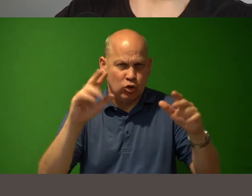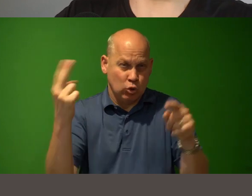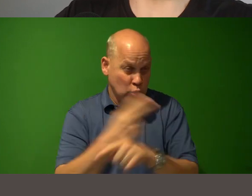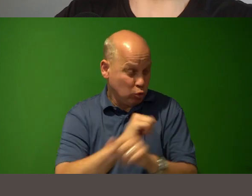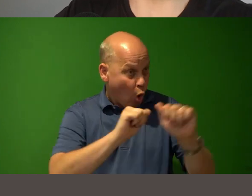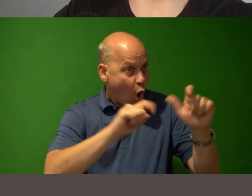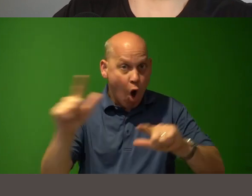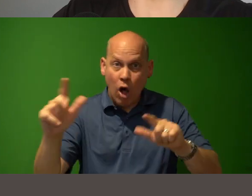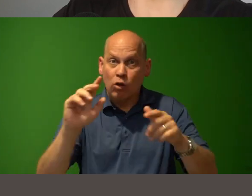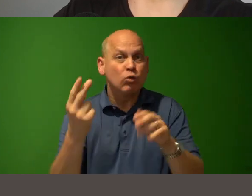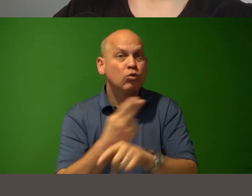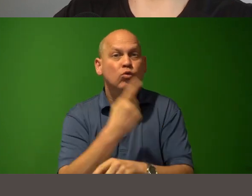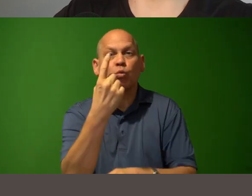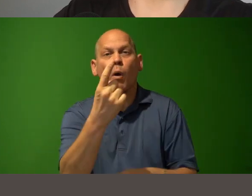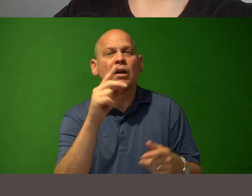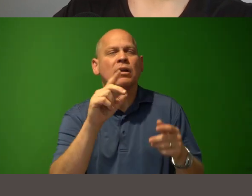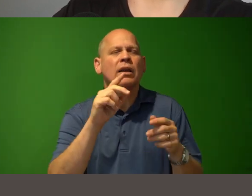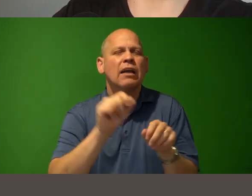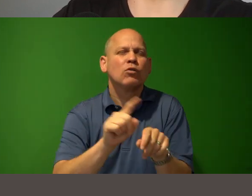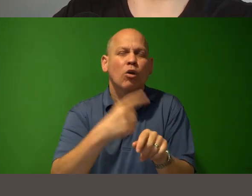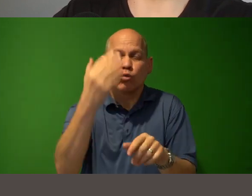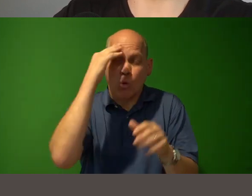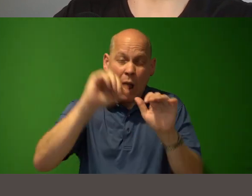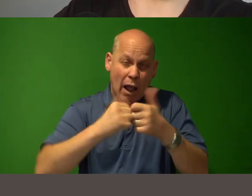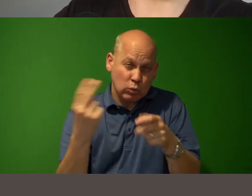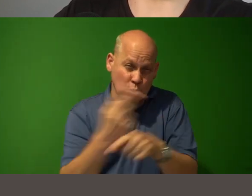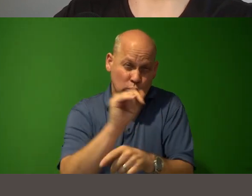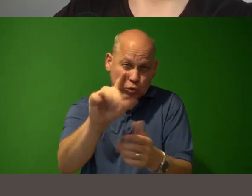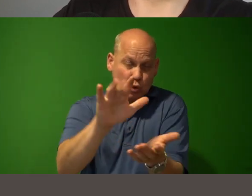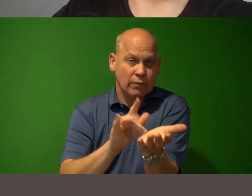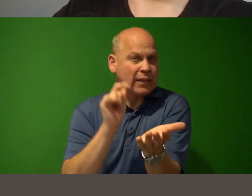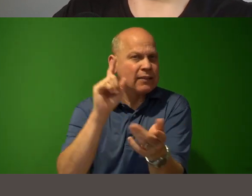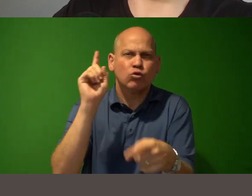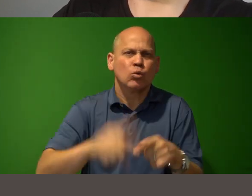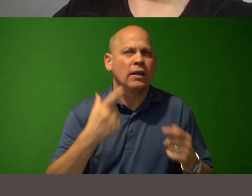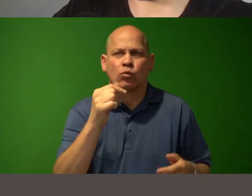as you're aware of how to use them and to your advantage and go wrong.